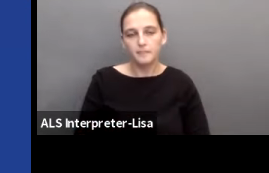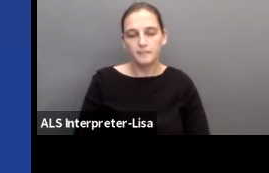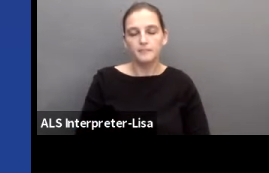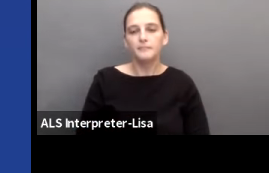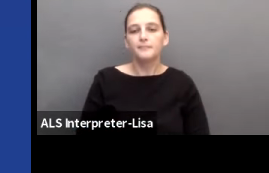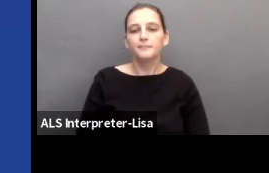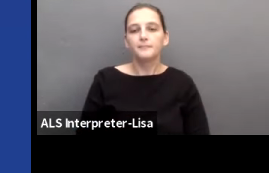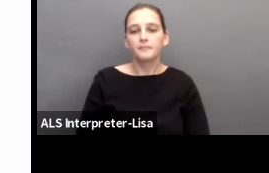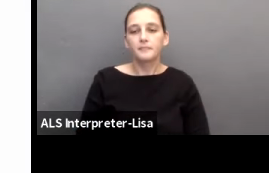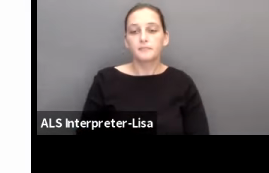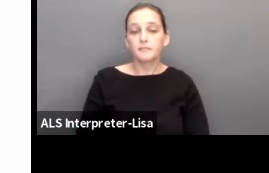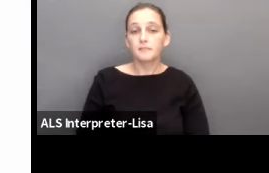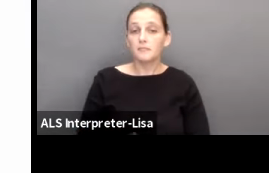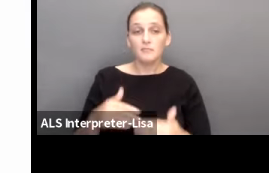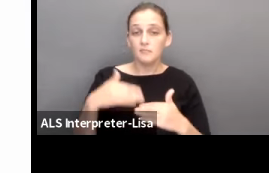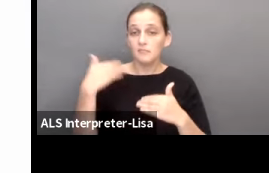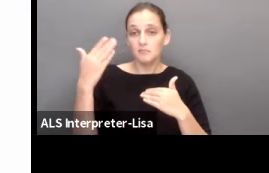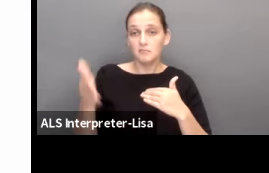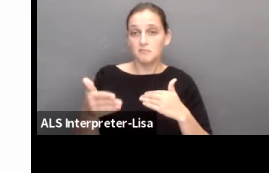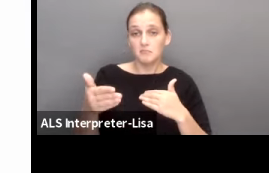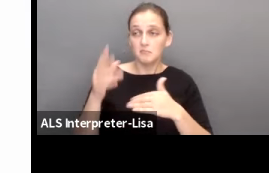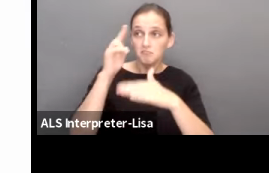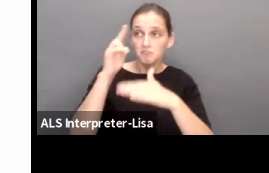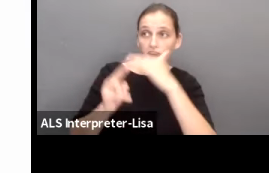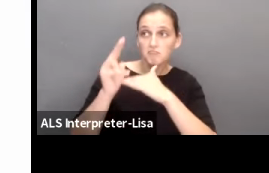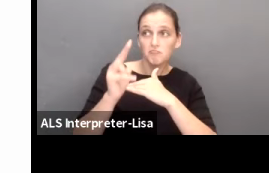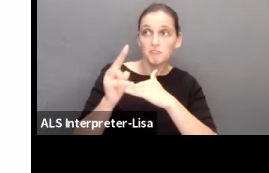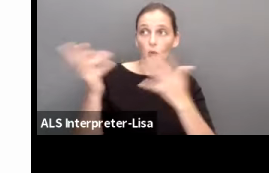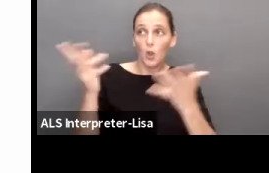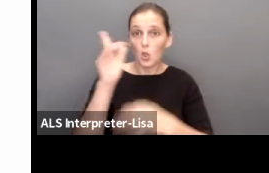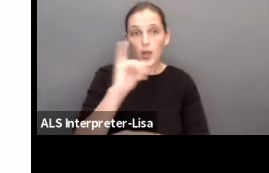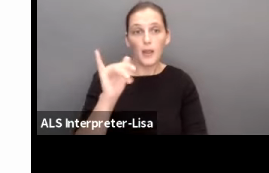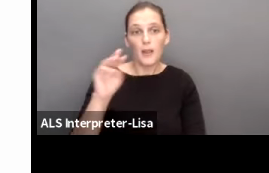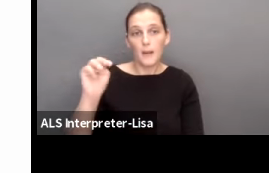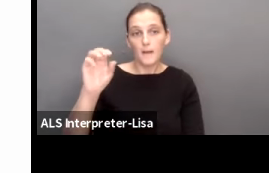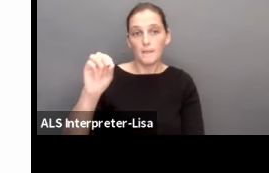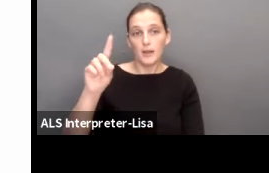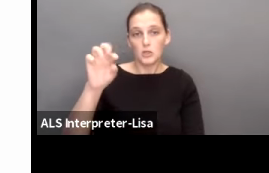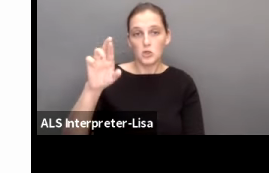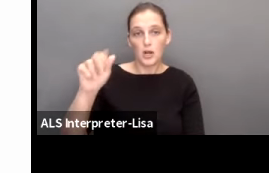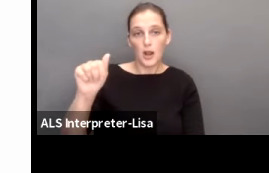So where are we going next with vaccines? The Moderna boosters their first meeting